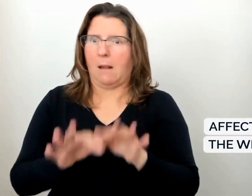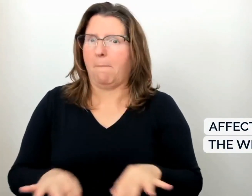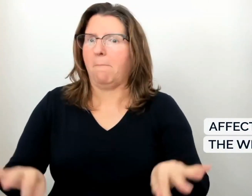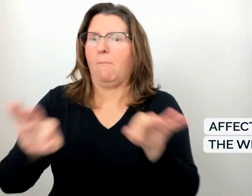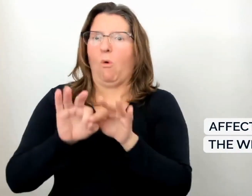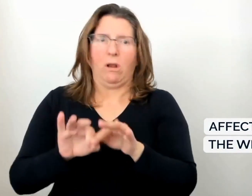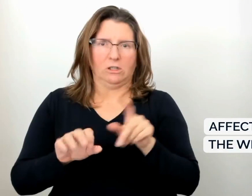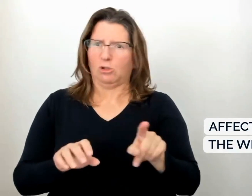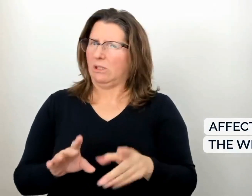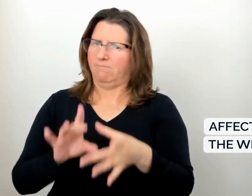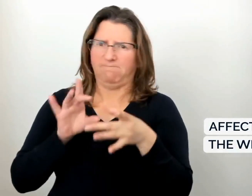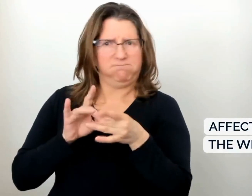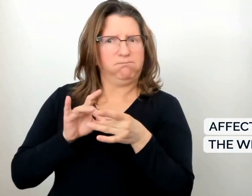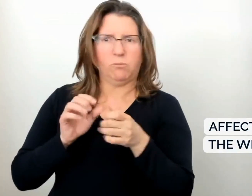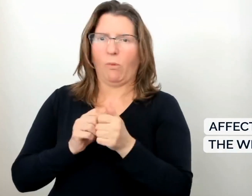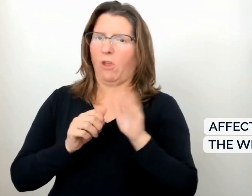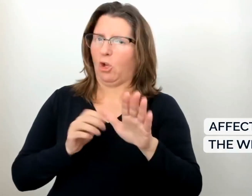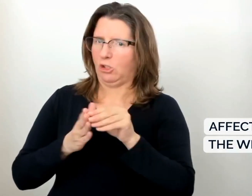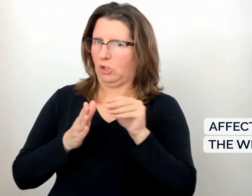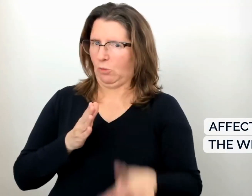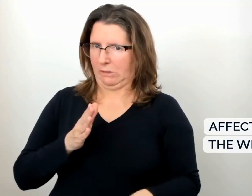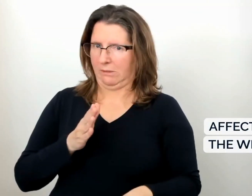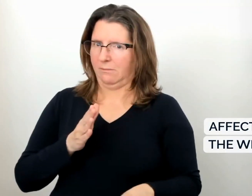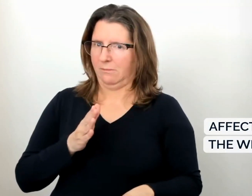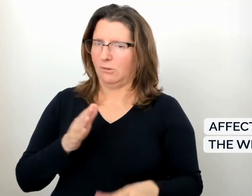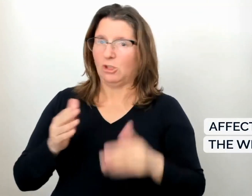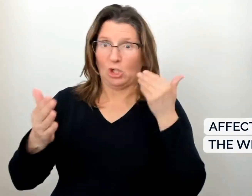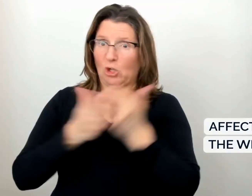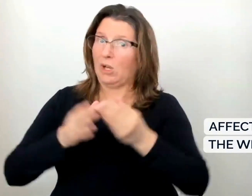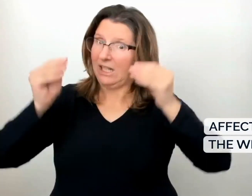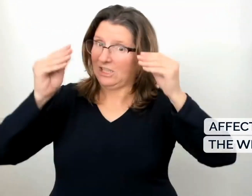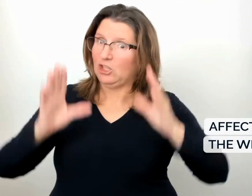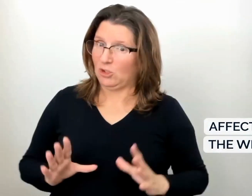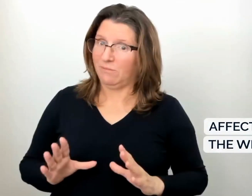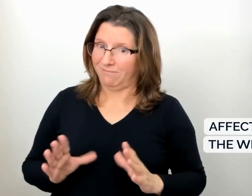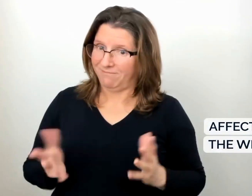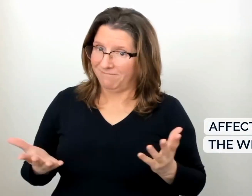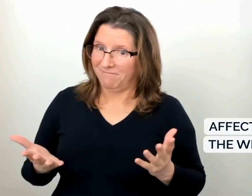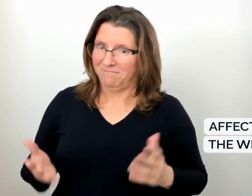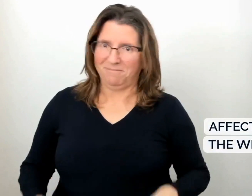And she has a good relationship with all her students. She turned out to be a good teacher!